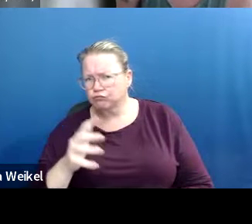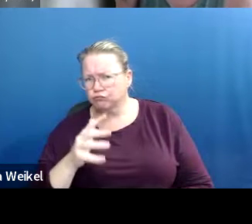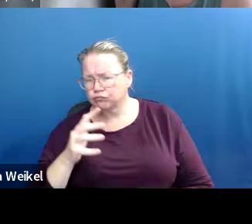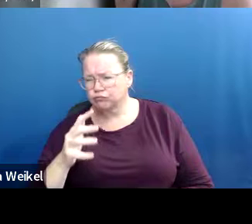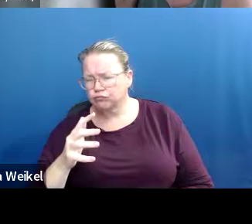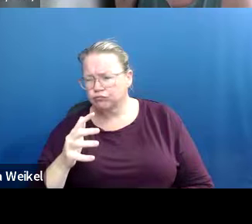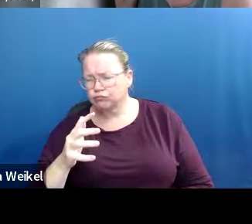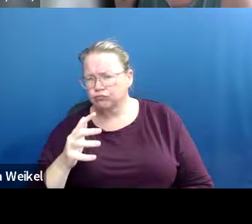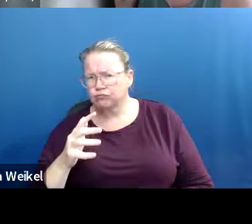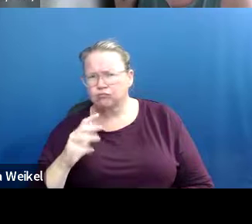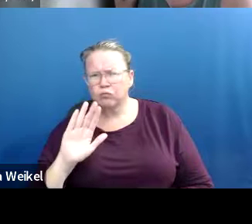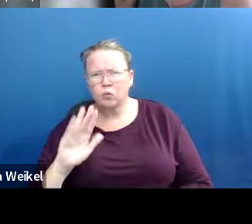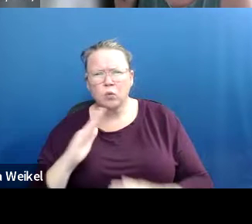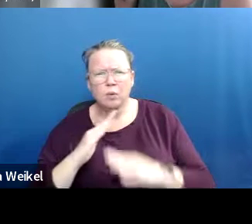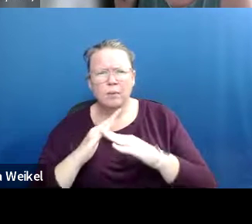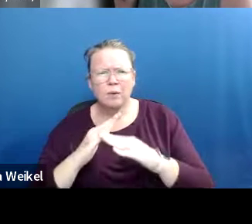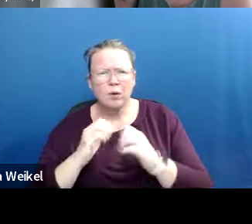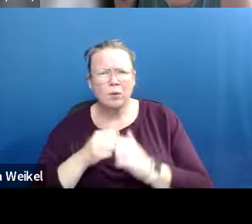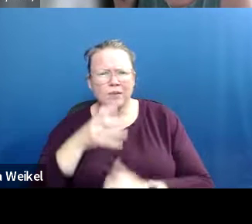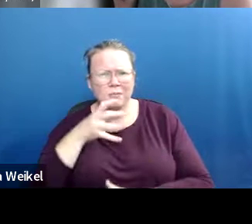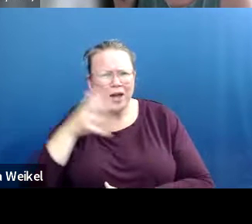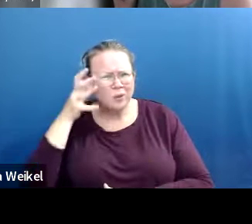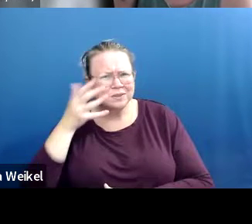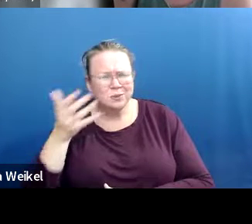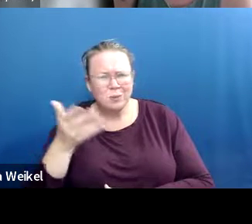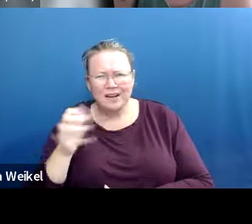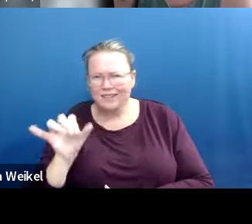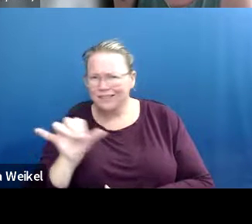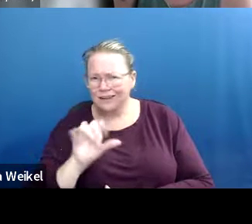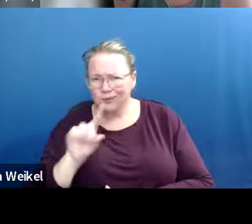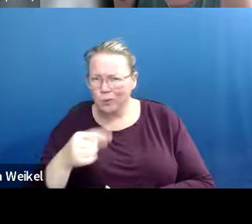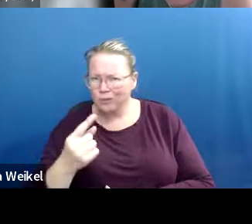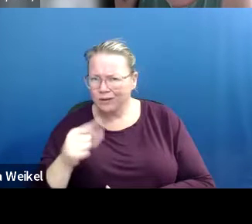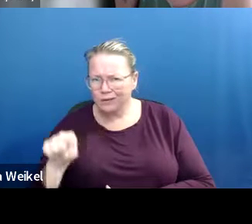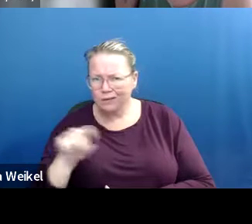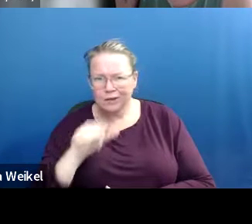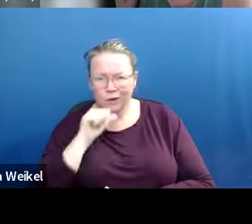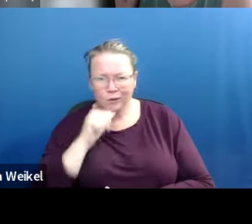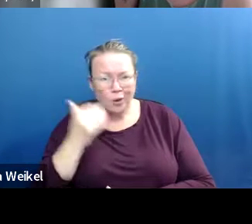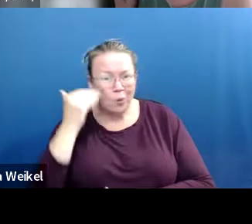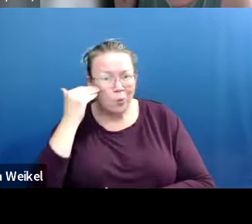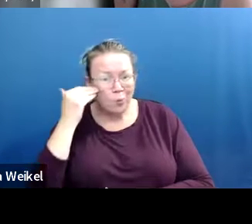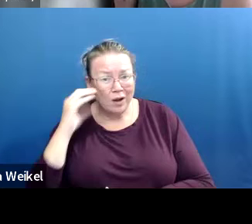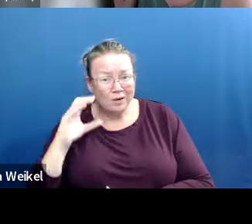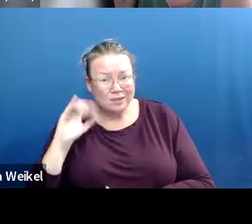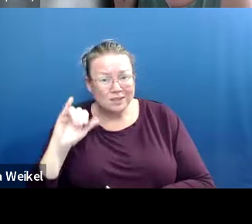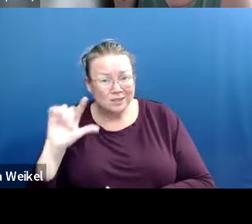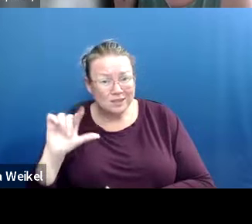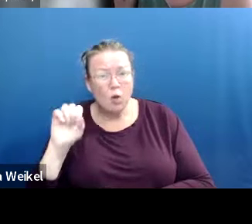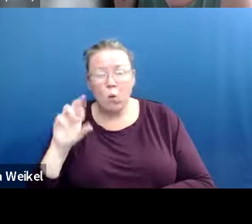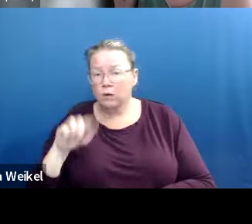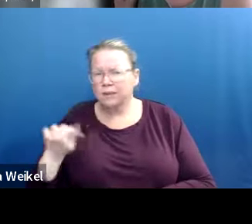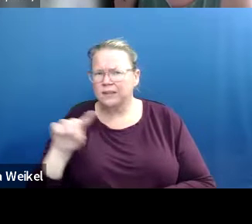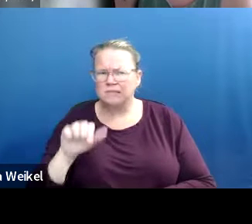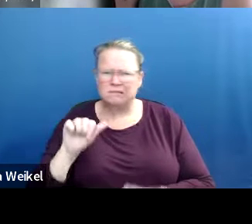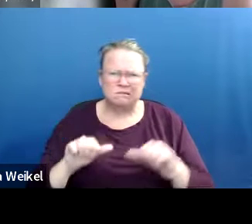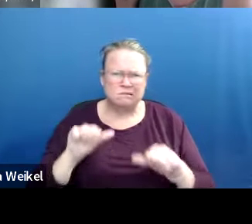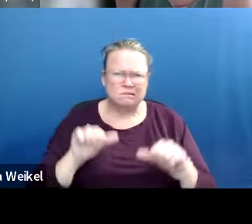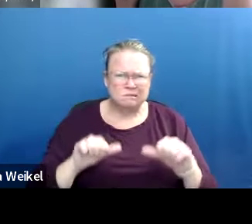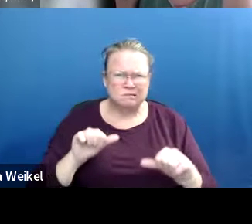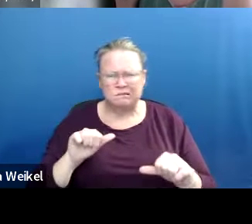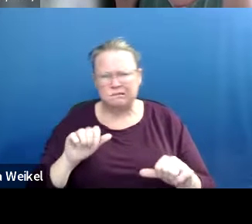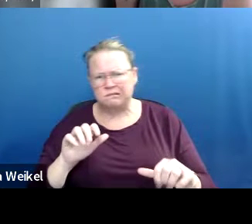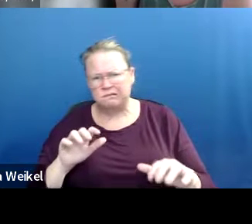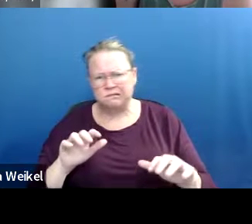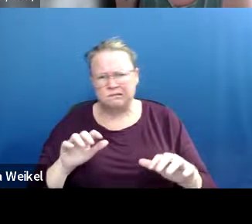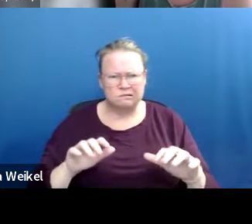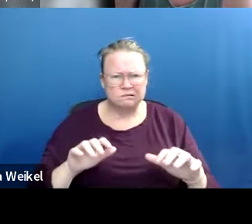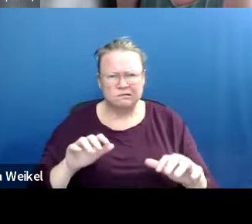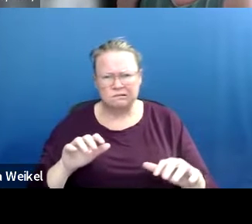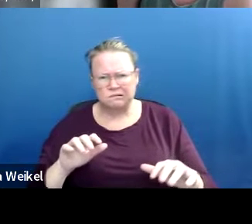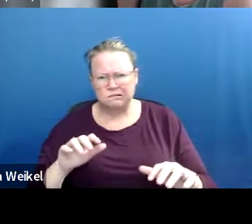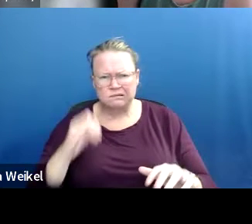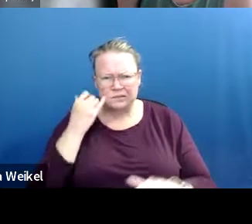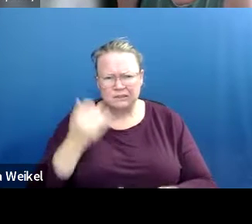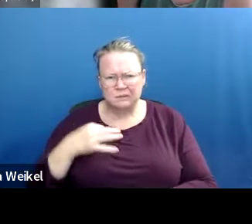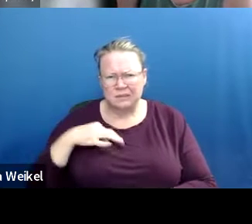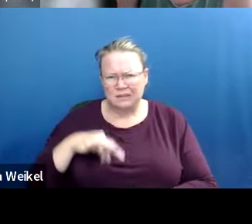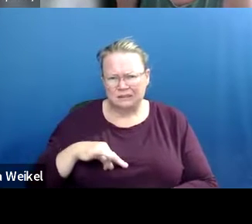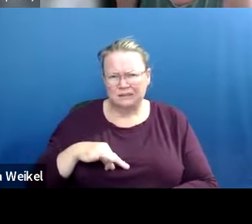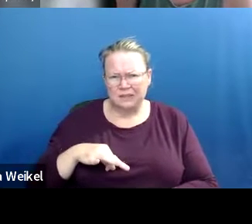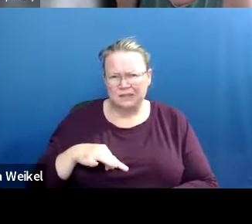Harm (He/Him): barrier is with parents in that area like? Is it just that they are not aware of the cell, or that they're not sure. You know they're it would benefit from going to the Youth program.